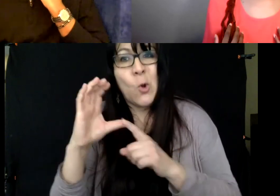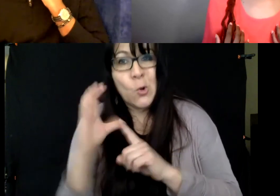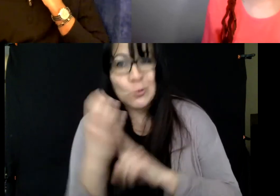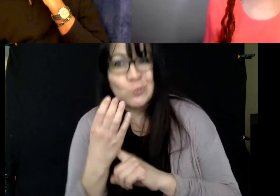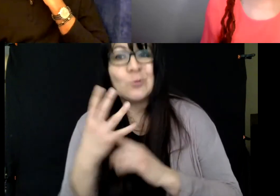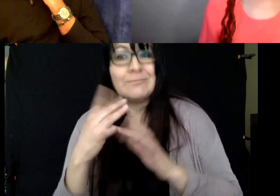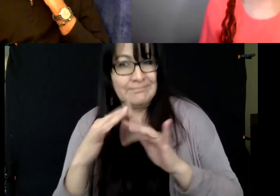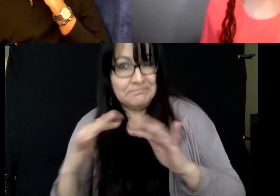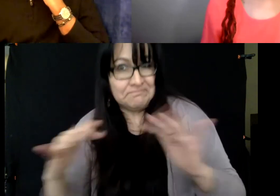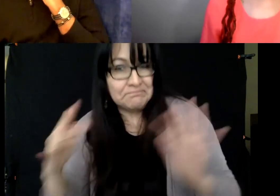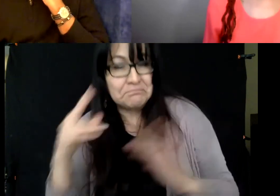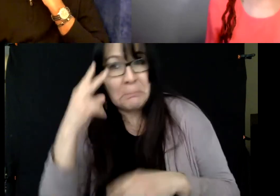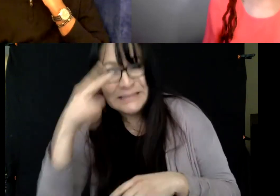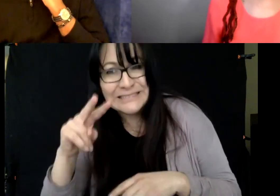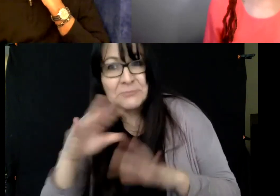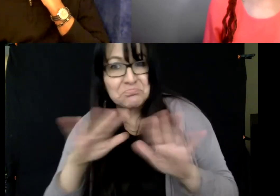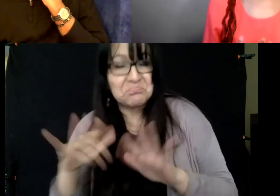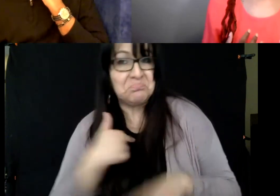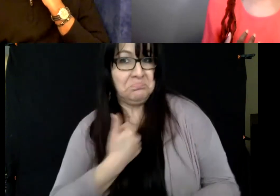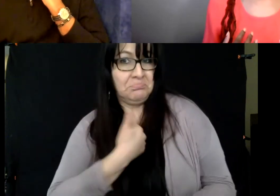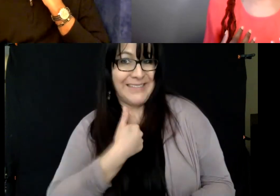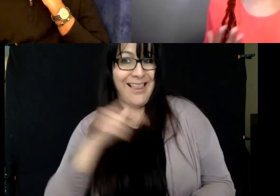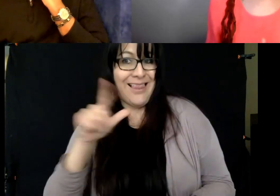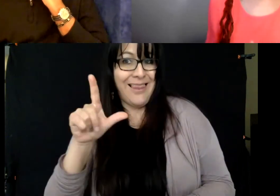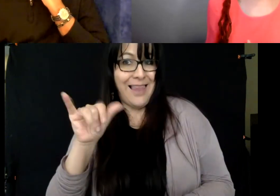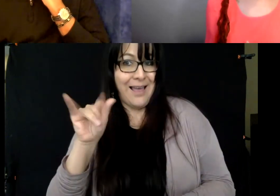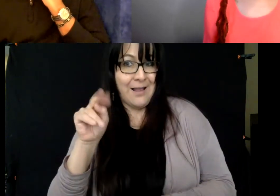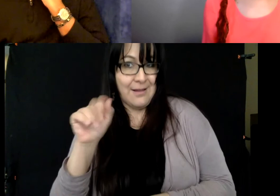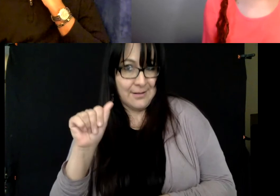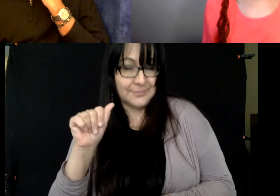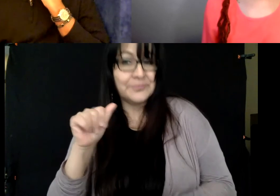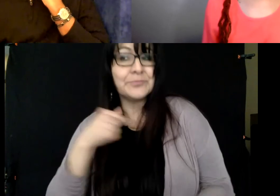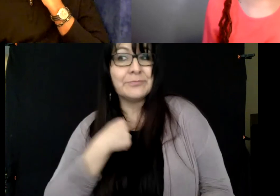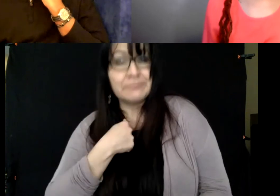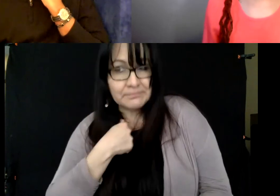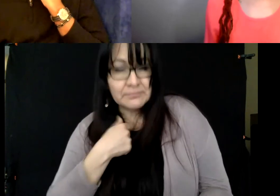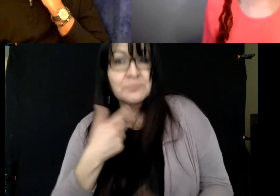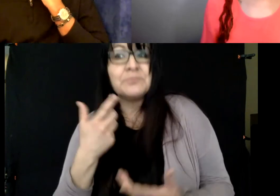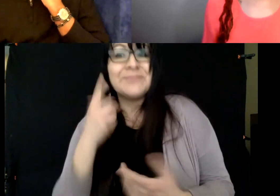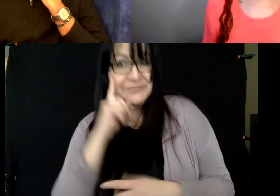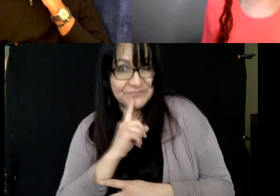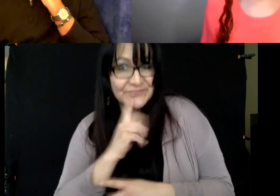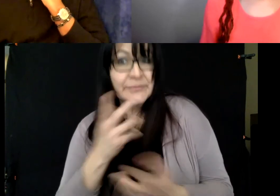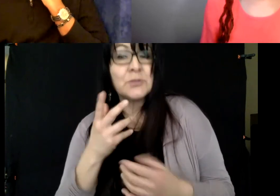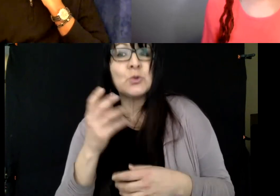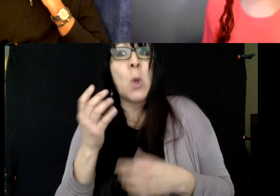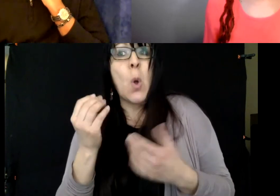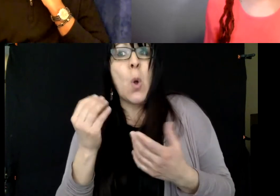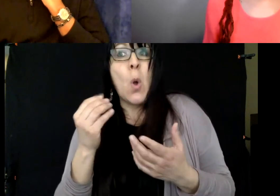the culture that i identify with spanish culture um mexican myself i am latina and so that is how